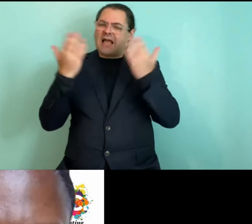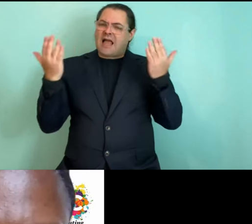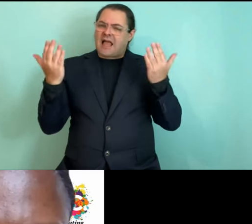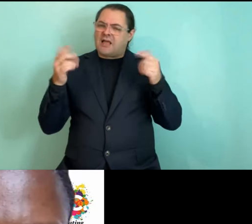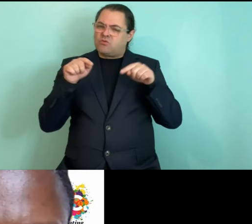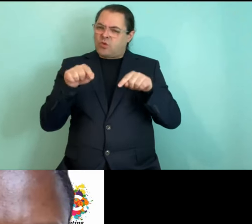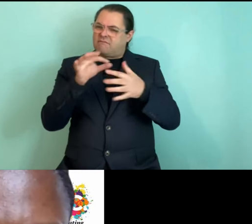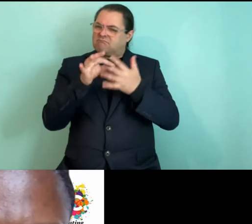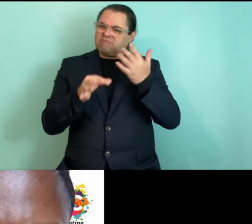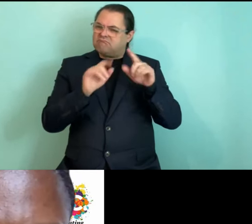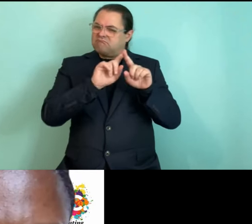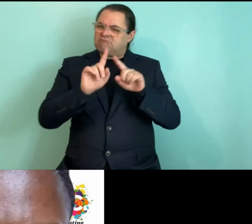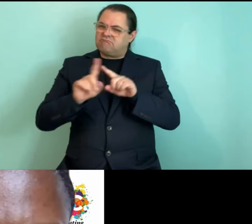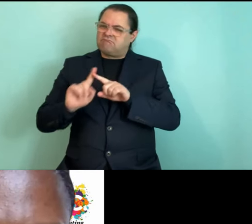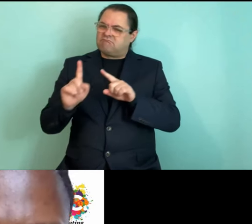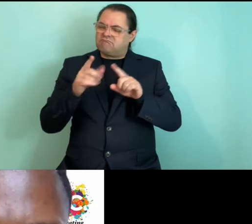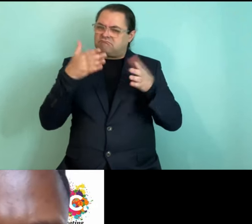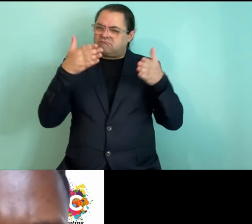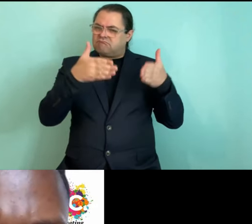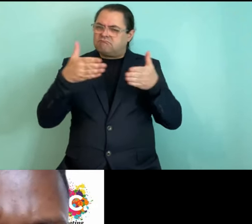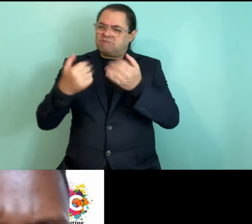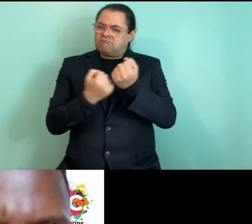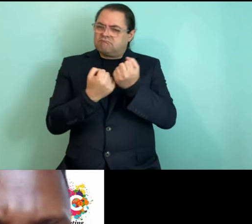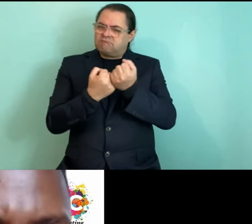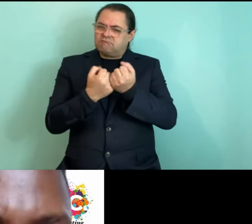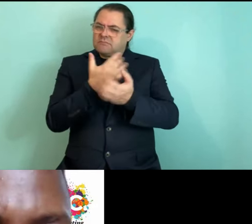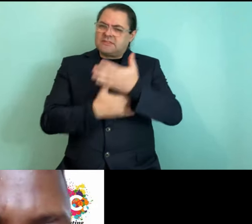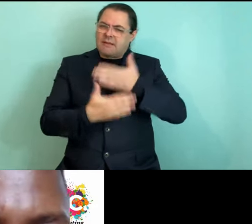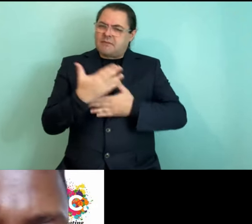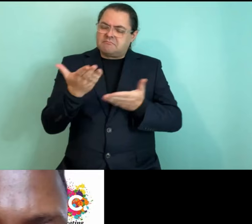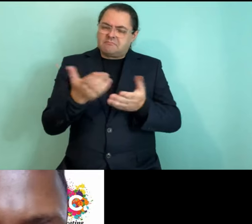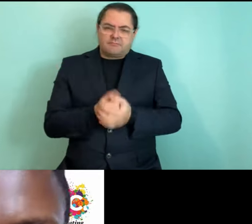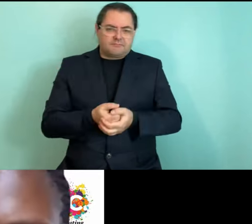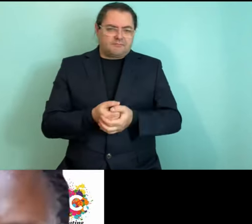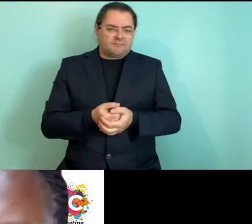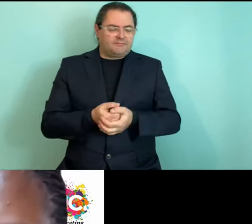initiative. 10:35:17 Okay, Thank you so much, everyone.